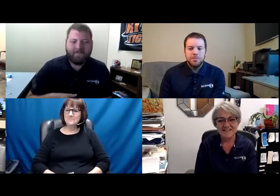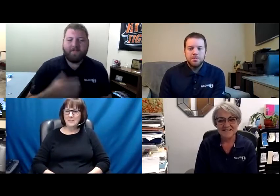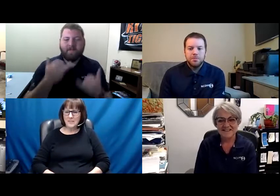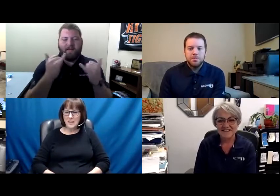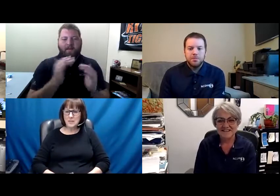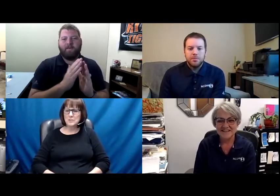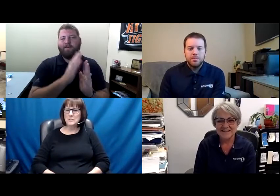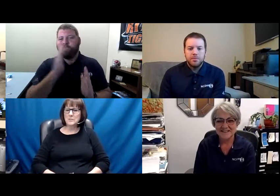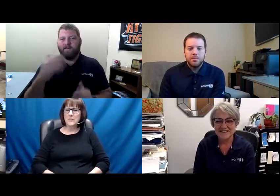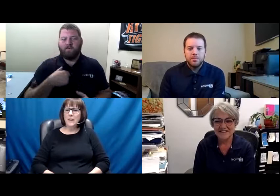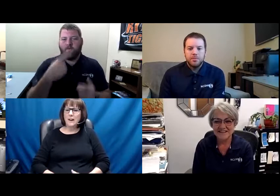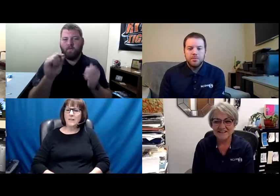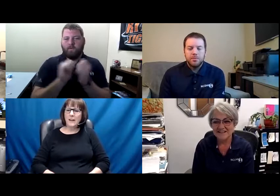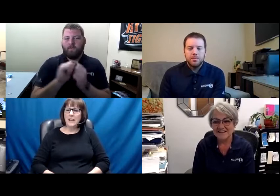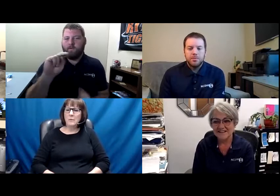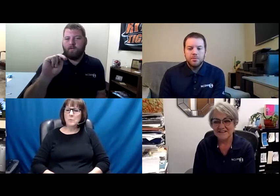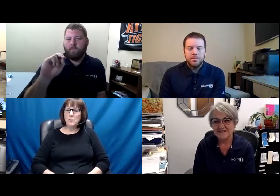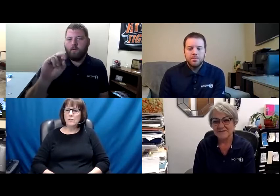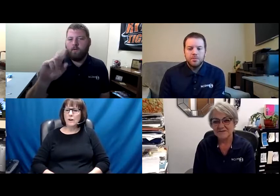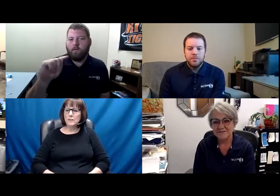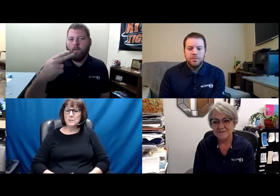Well thank you Susan. Alright now we'll move on to